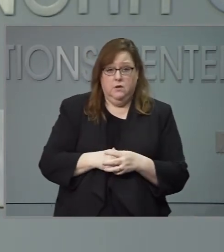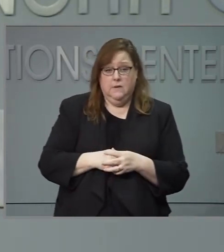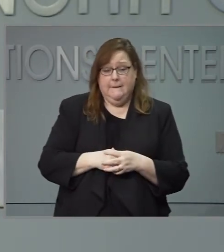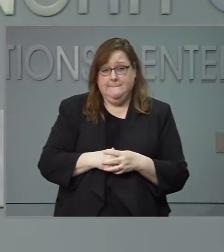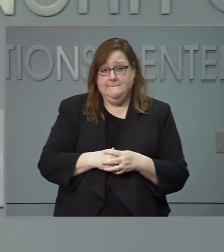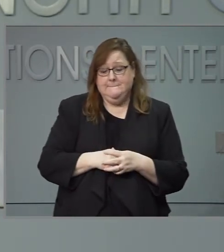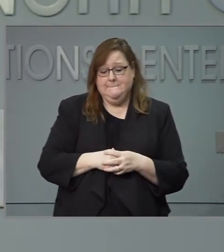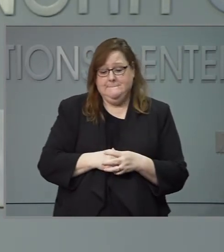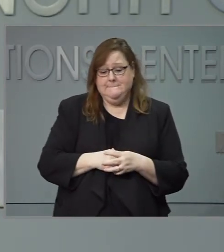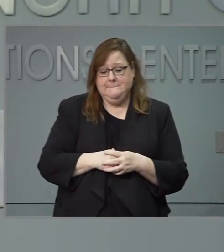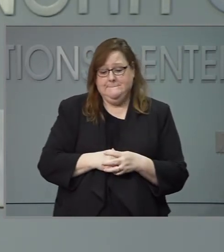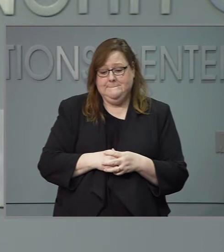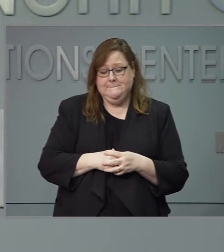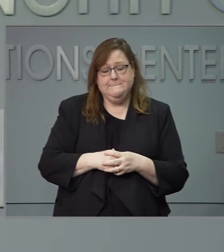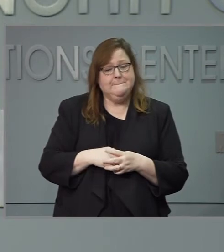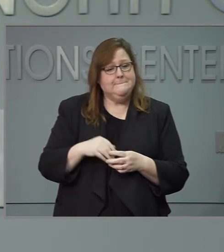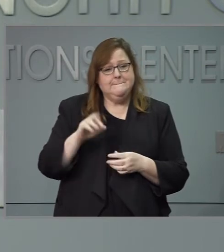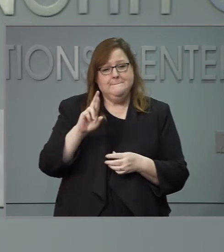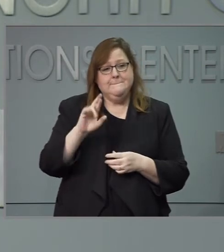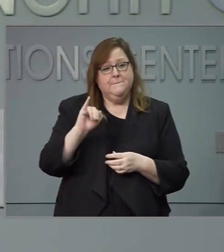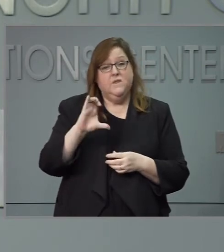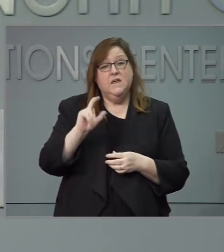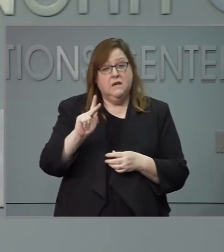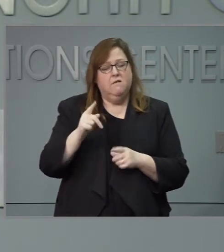HABLAMOS DE NIÑOS CON DISCAP DISCAPACIDADES O